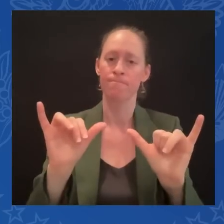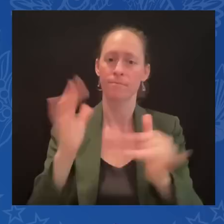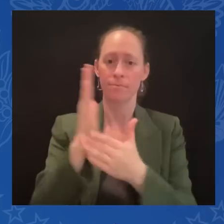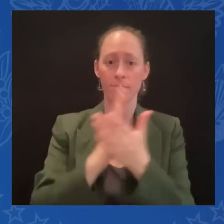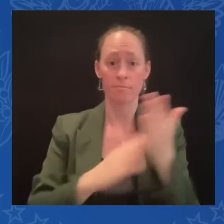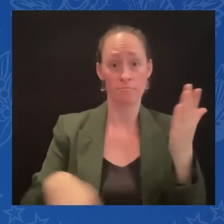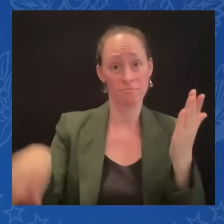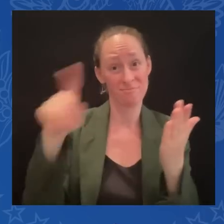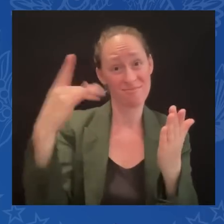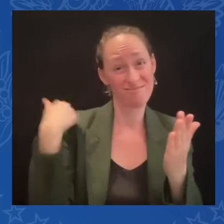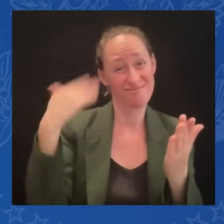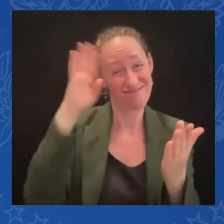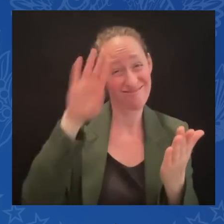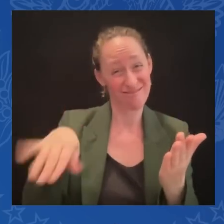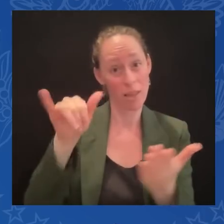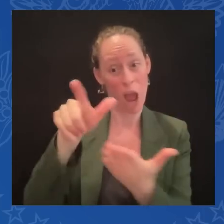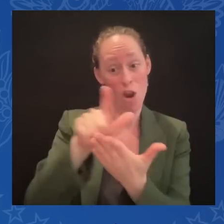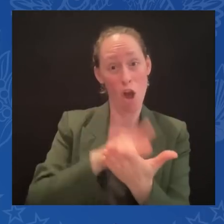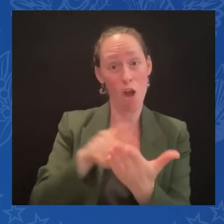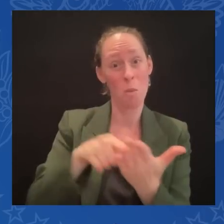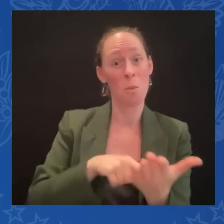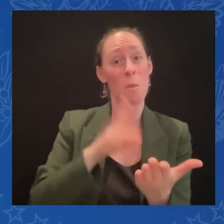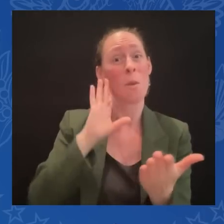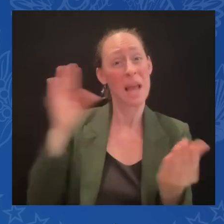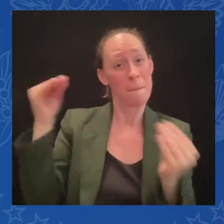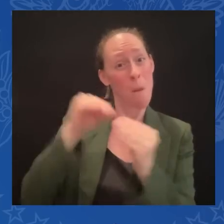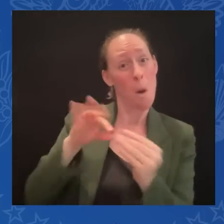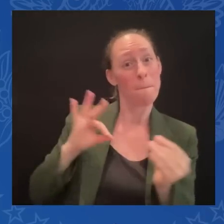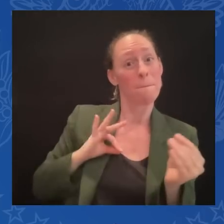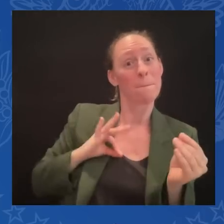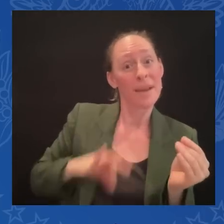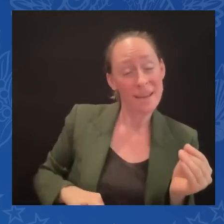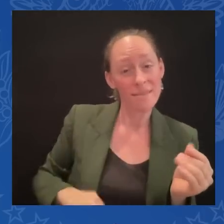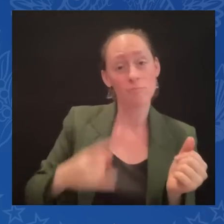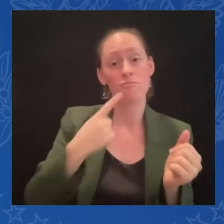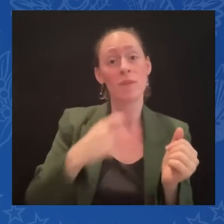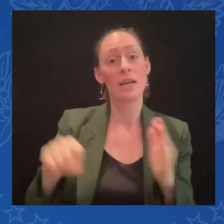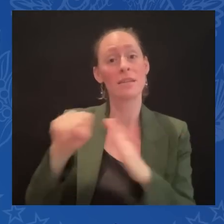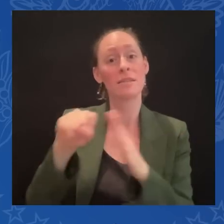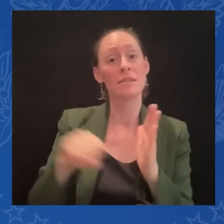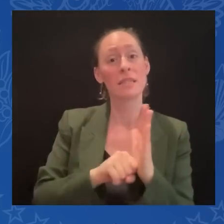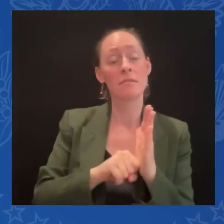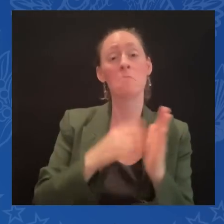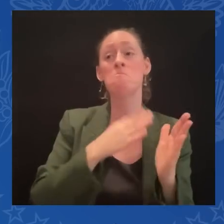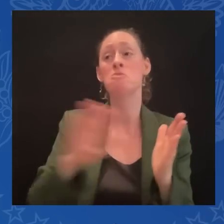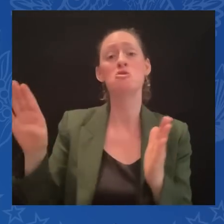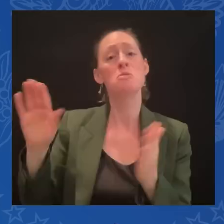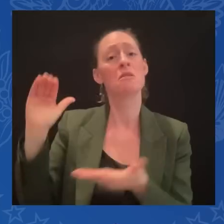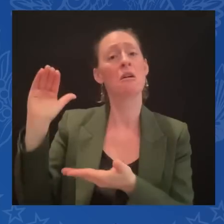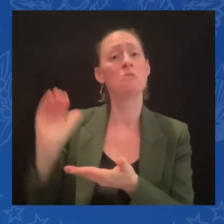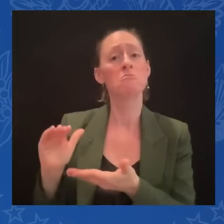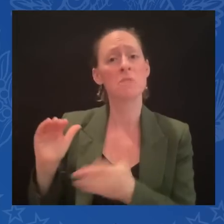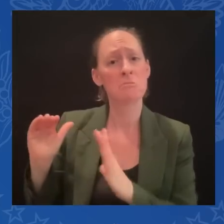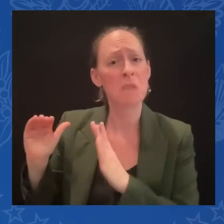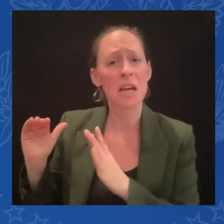Well, that's okay with me, because we're all Americans. Because my view is: Wherever the need is most,